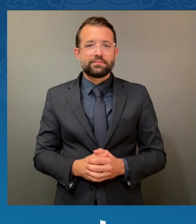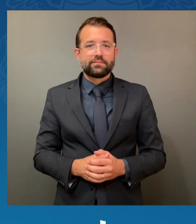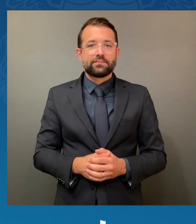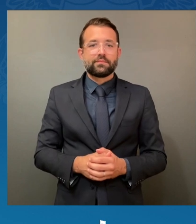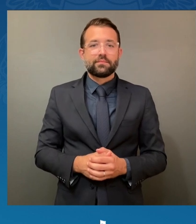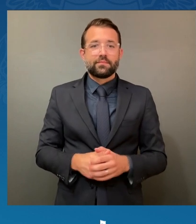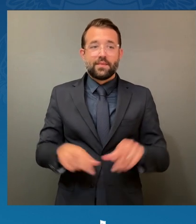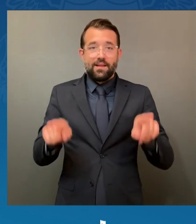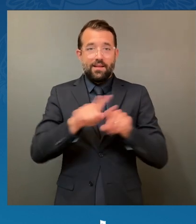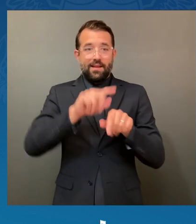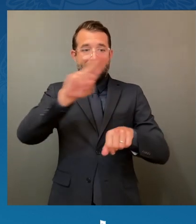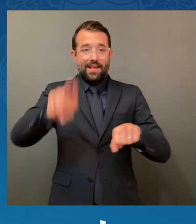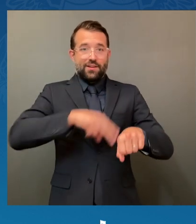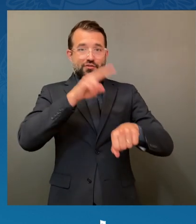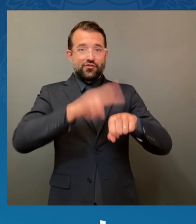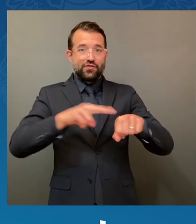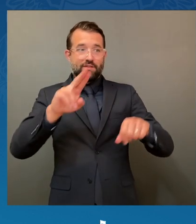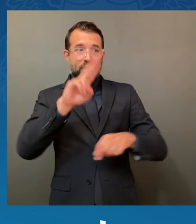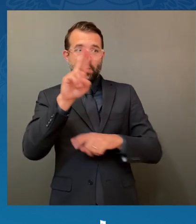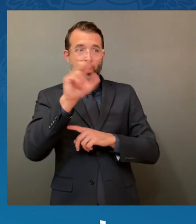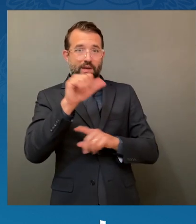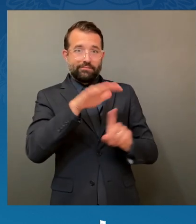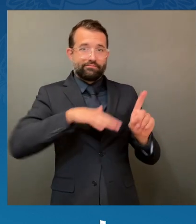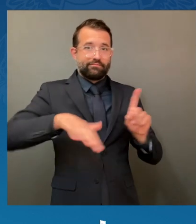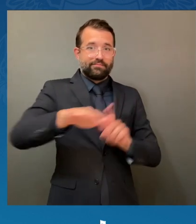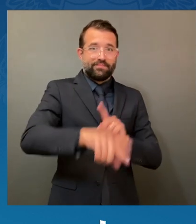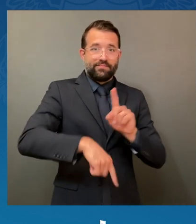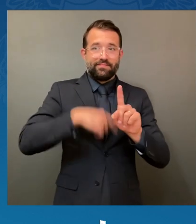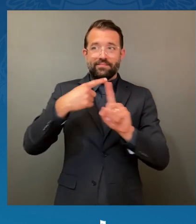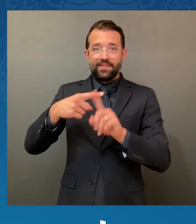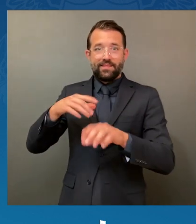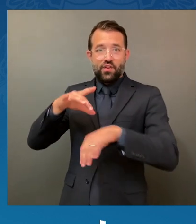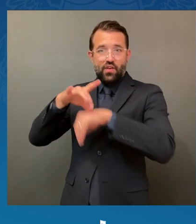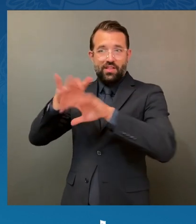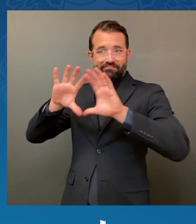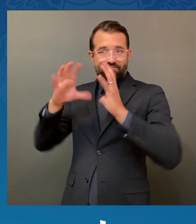And we are counting on you. You are chemical engineers